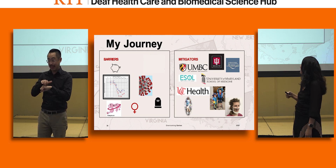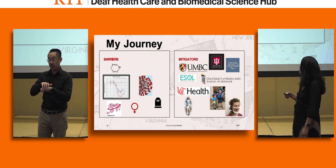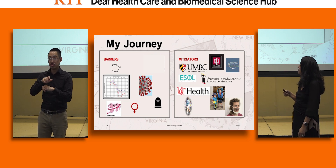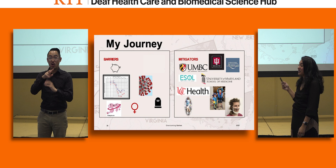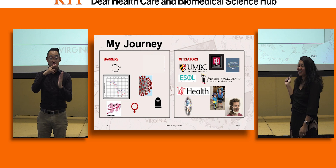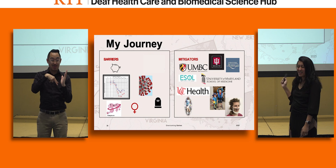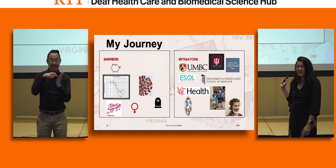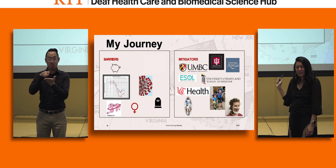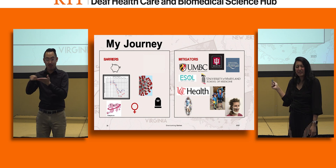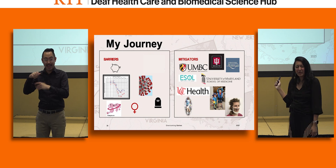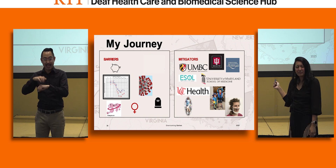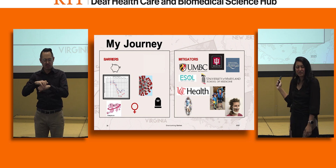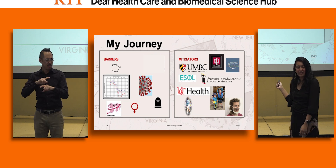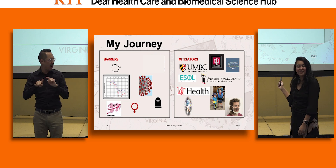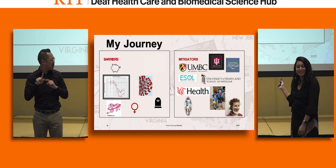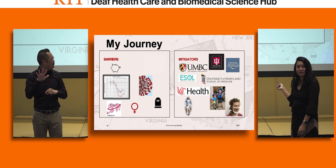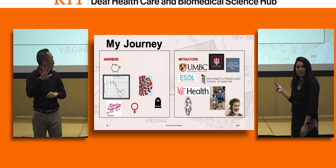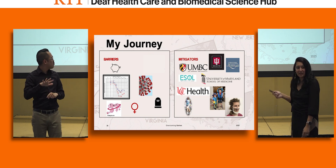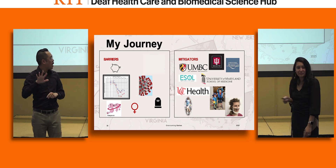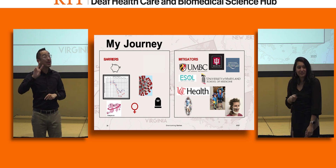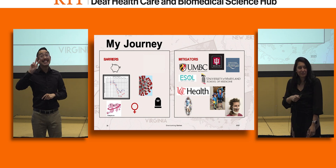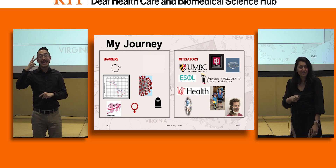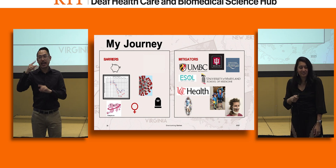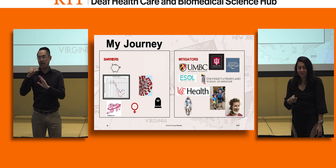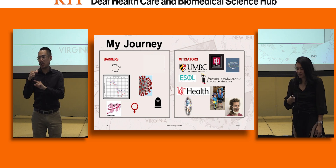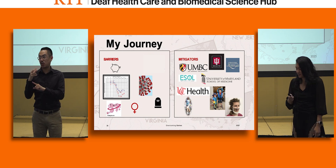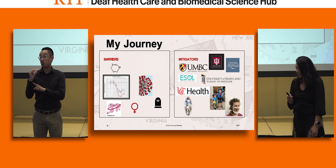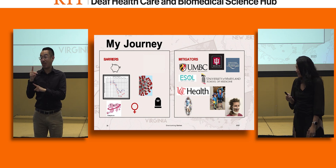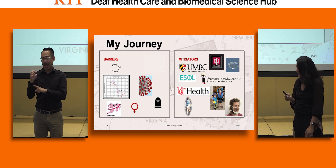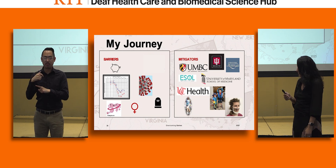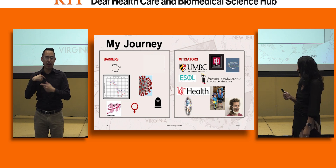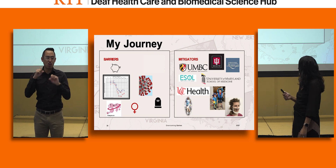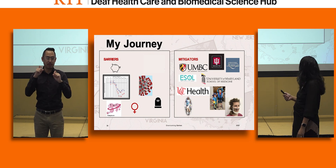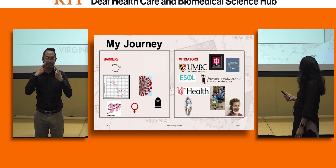By about grade two, I was able to do those things.